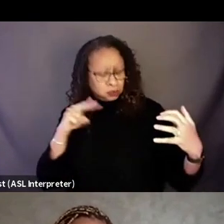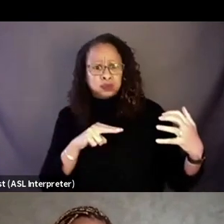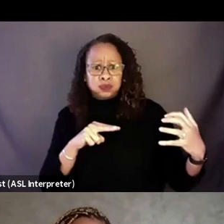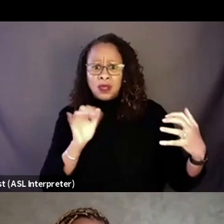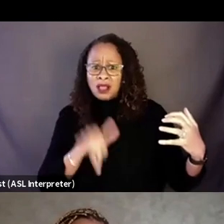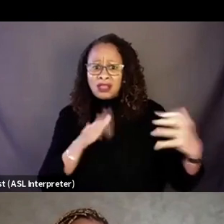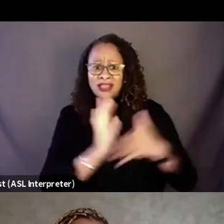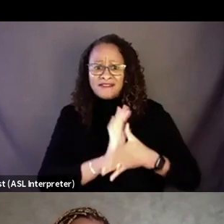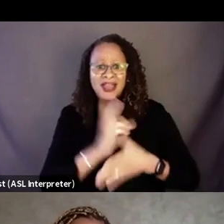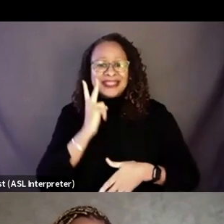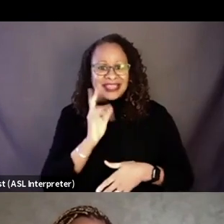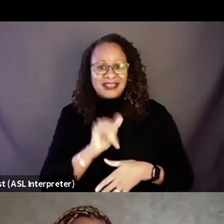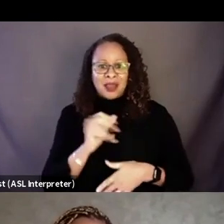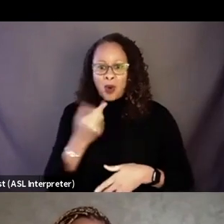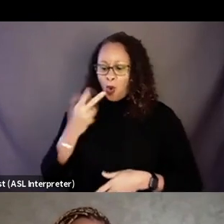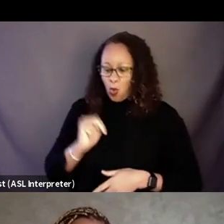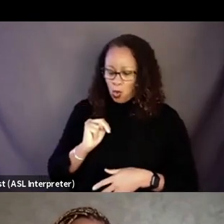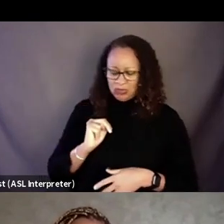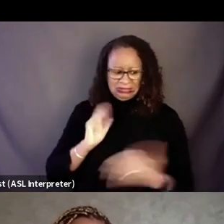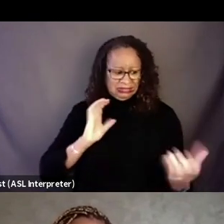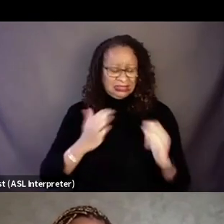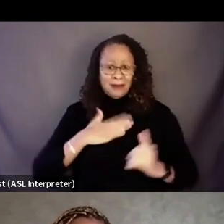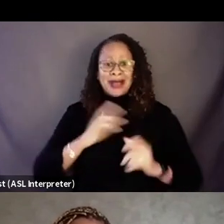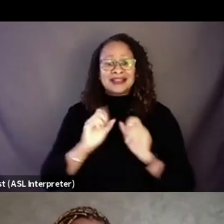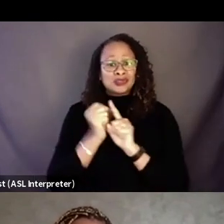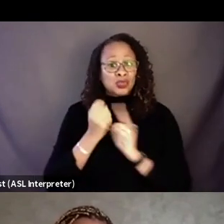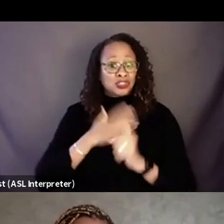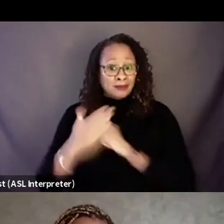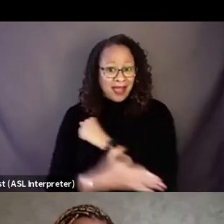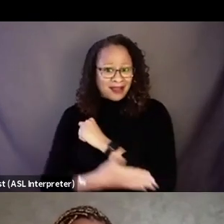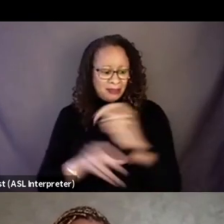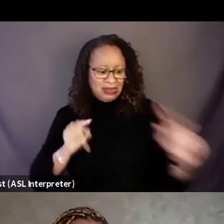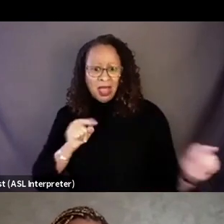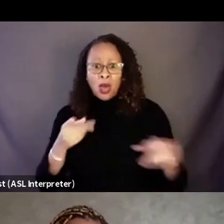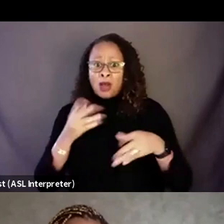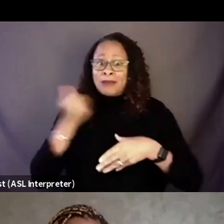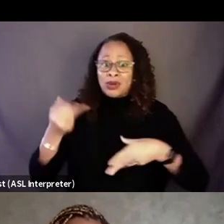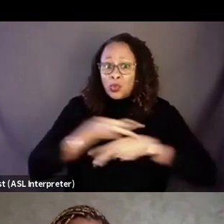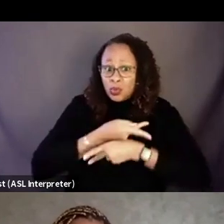and seeing their own situation within the film. Wow yeah. That's really powerful.